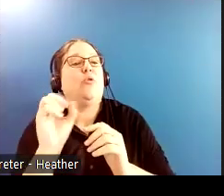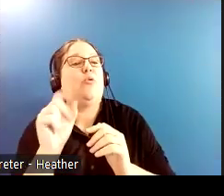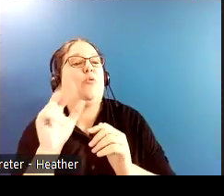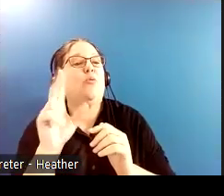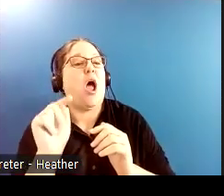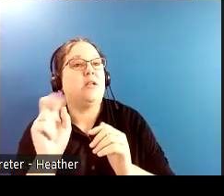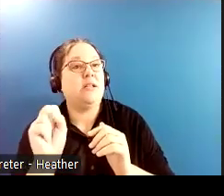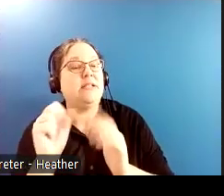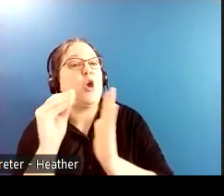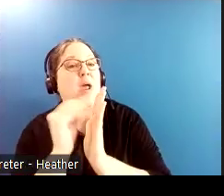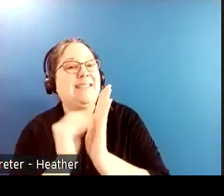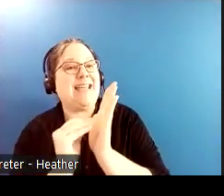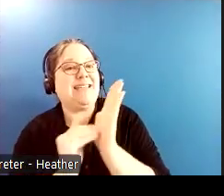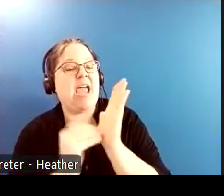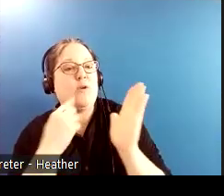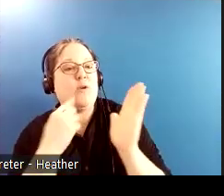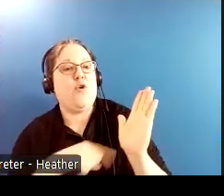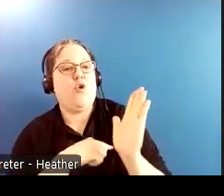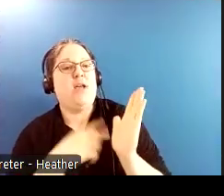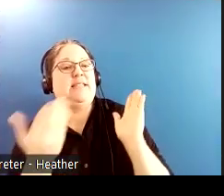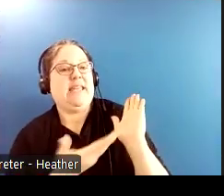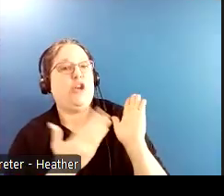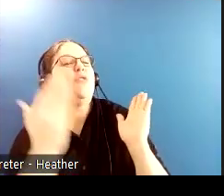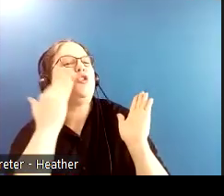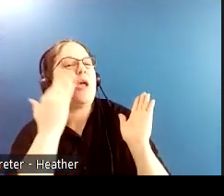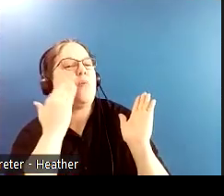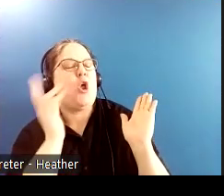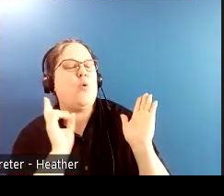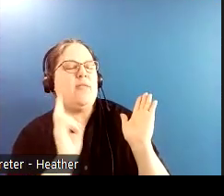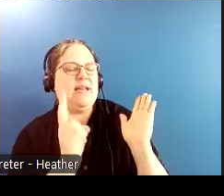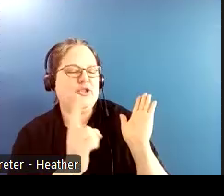uh in this particular papyrus which is how we know the history of where that particular